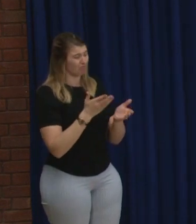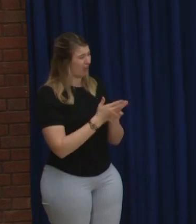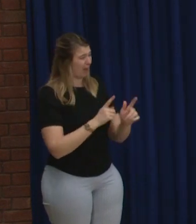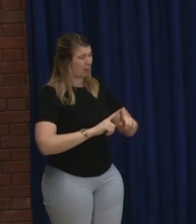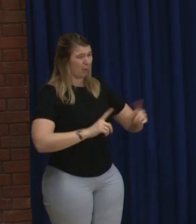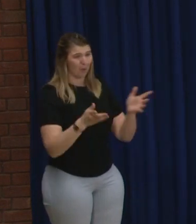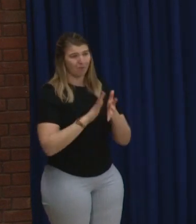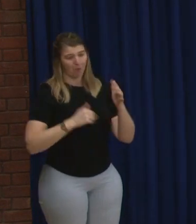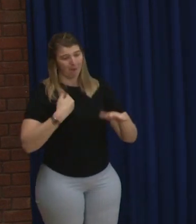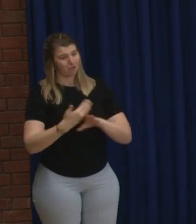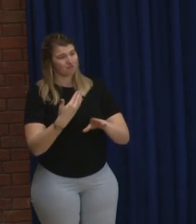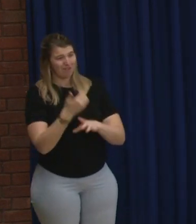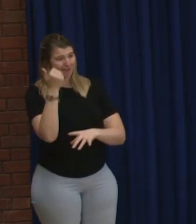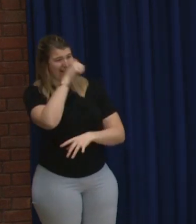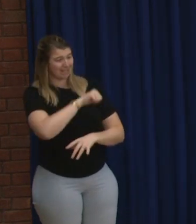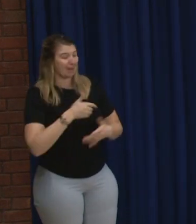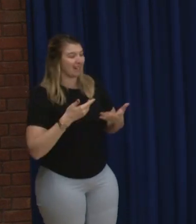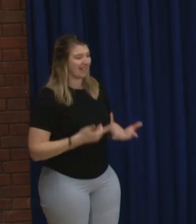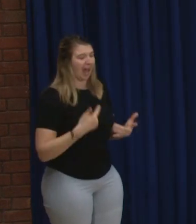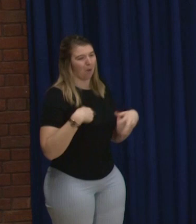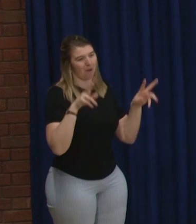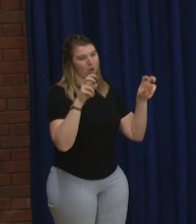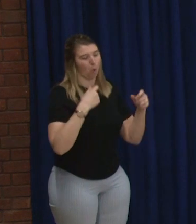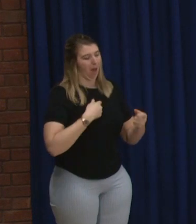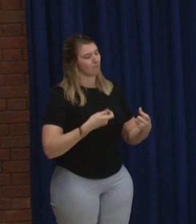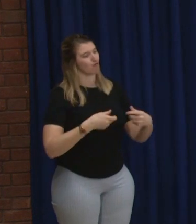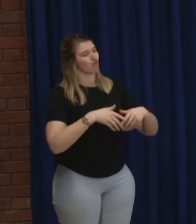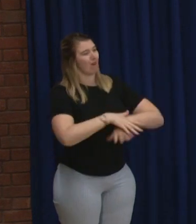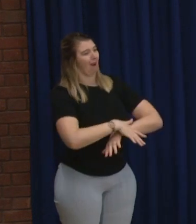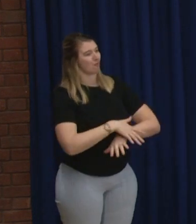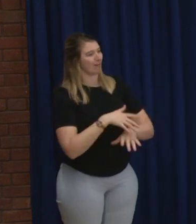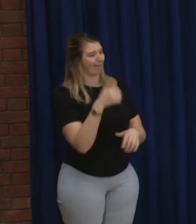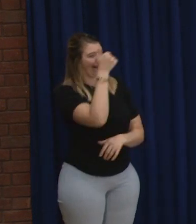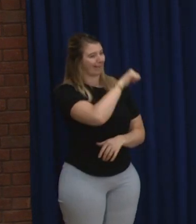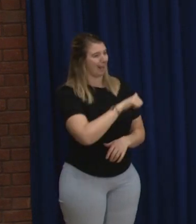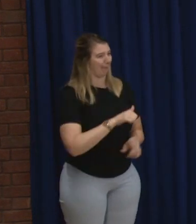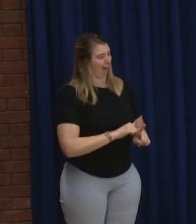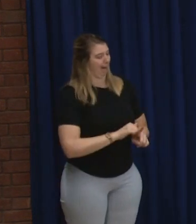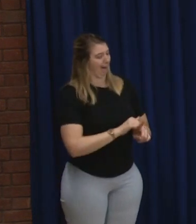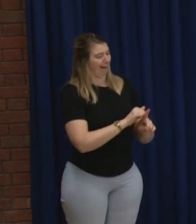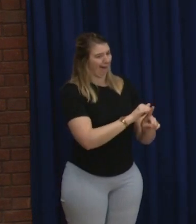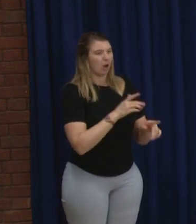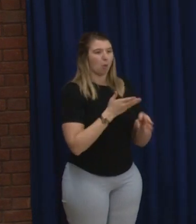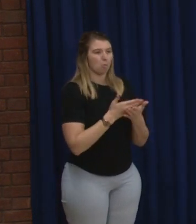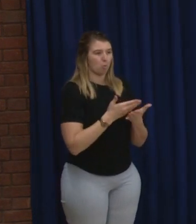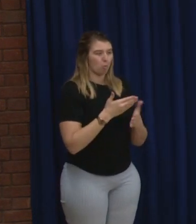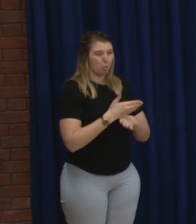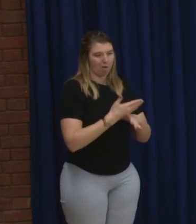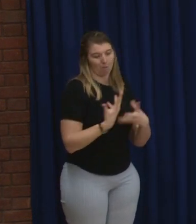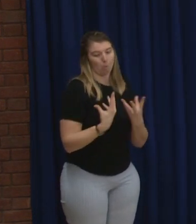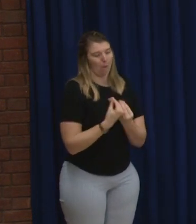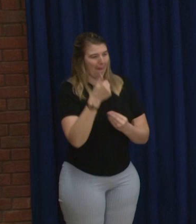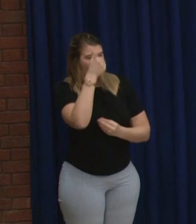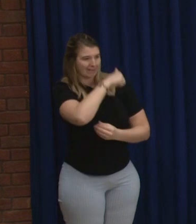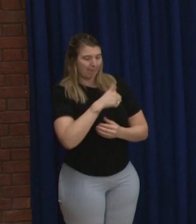an academic, I'm now what I'm calling a recovering academic working academic adjacent, but my process